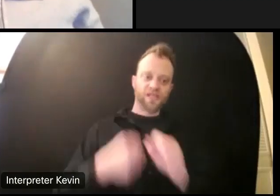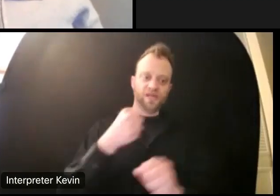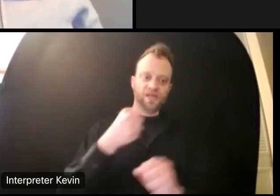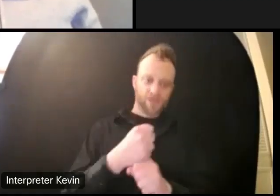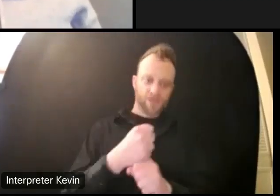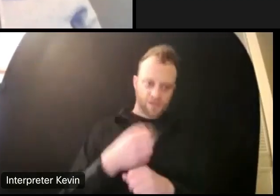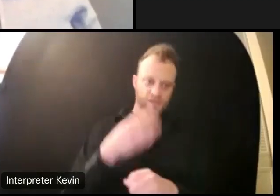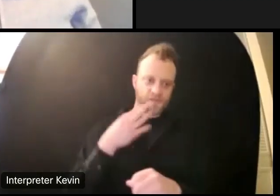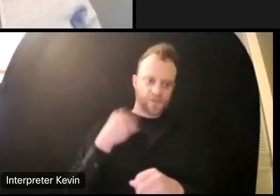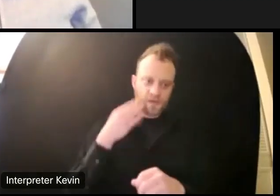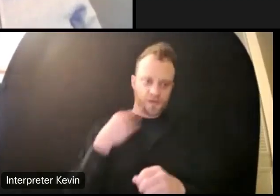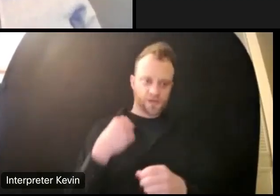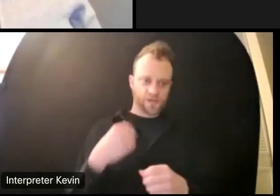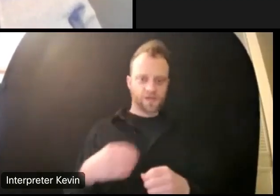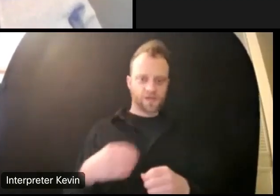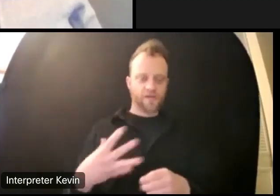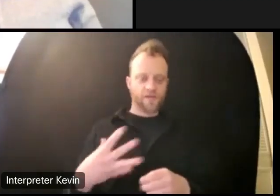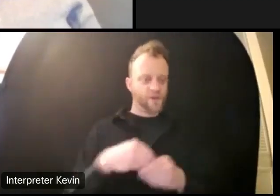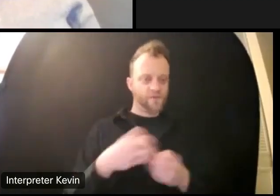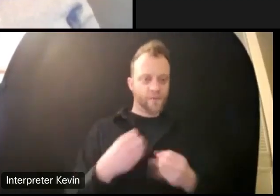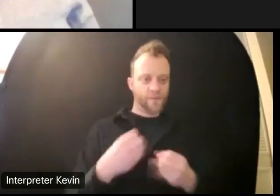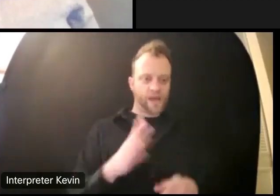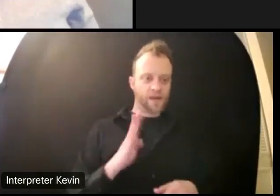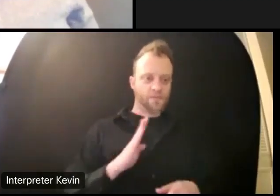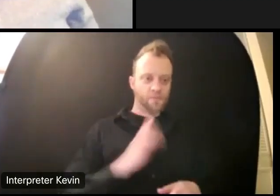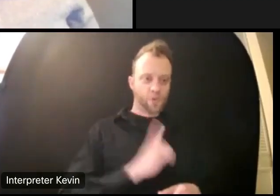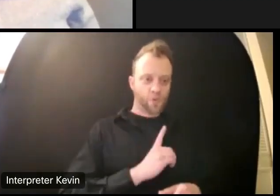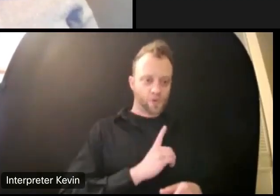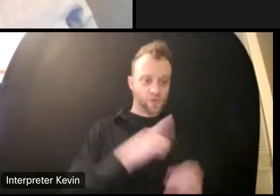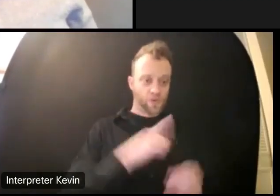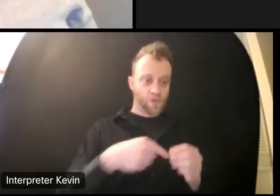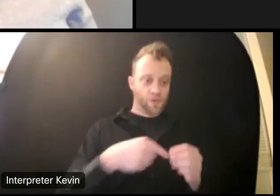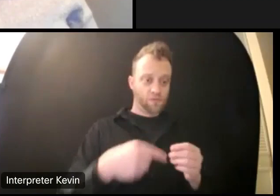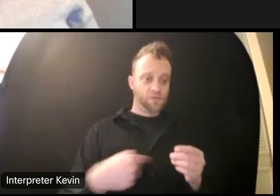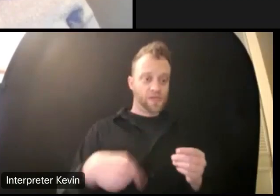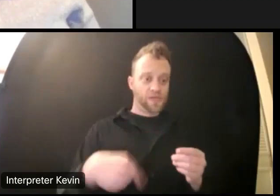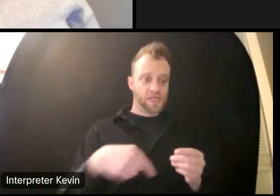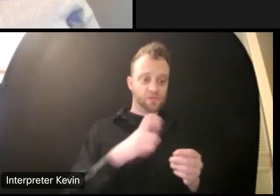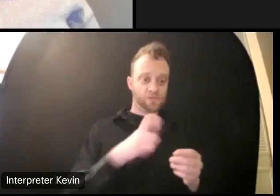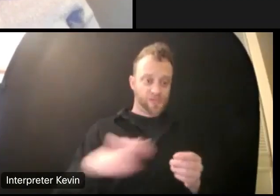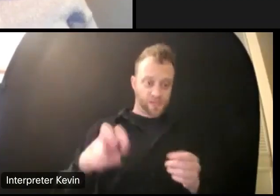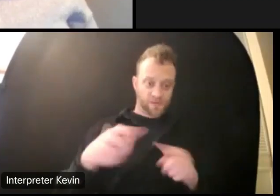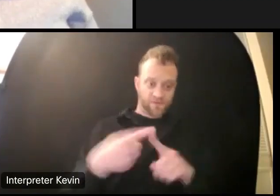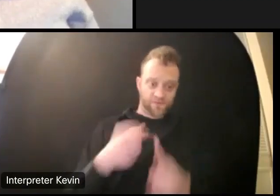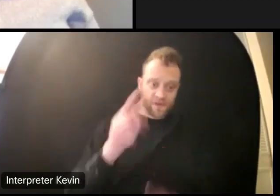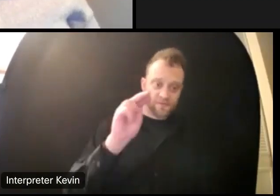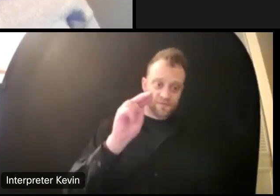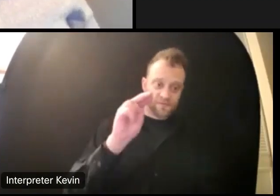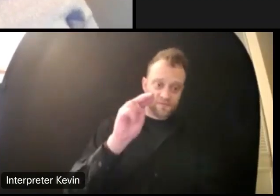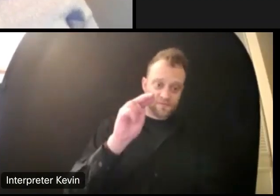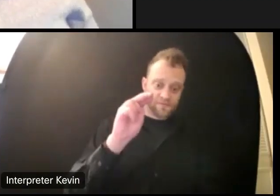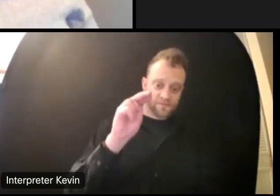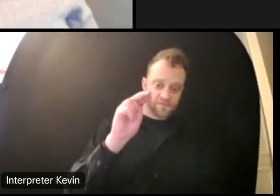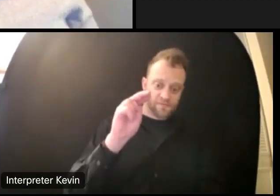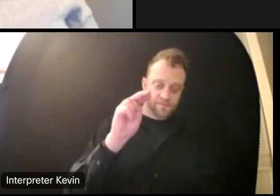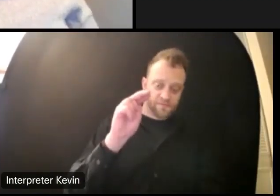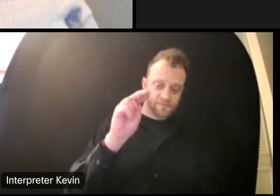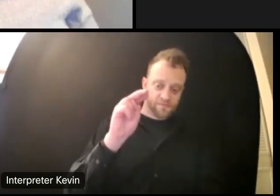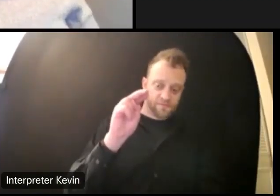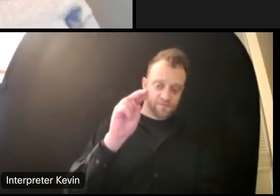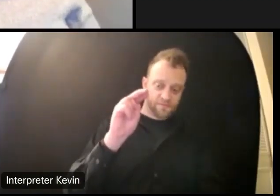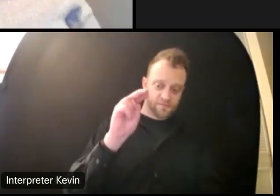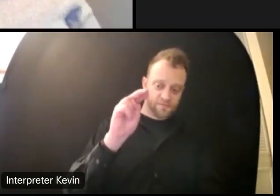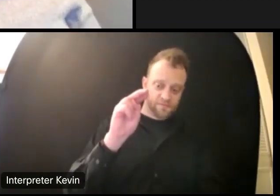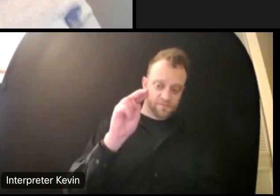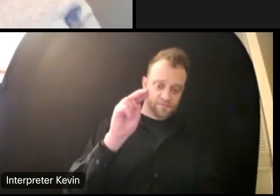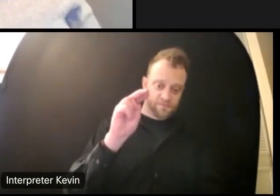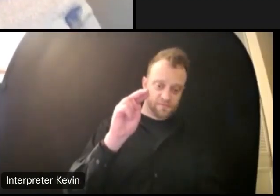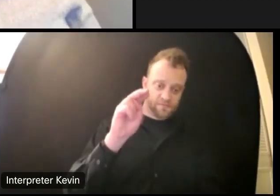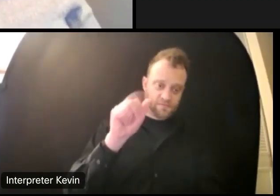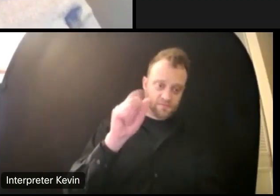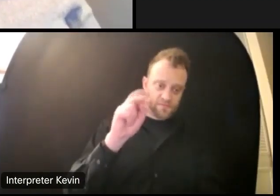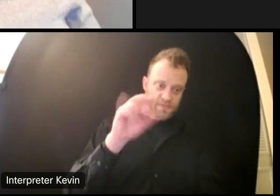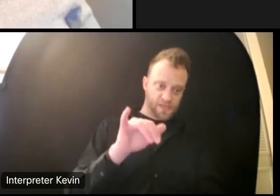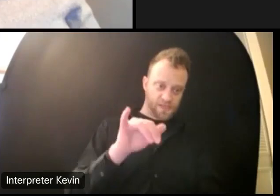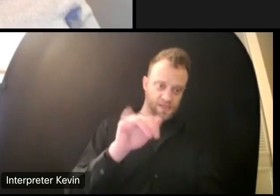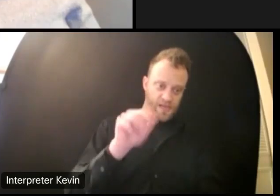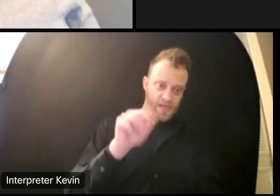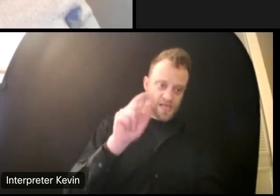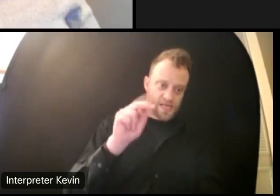and when we transition from ANC 2C to ANC 6E funds from ANC 2C and ANC 6C were transferred